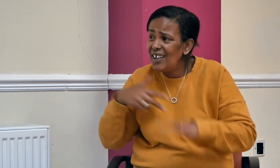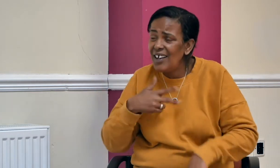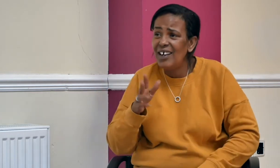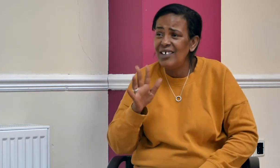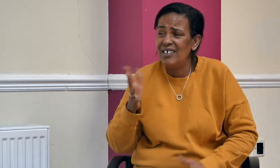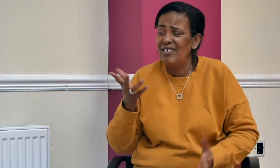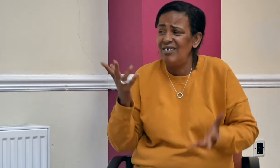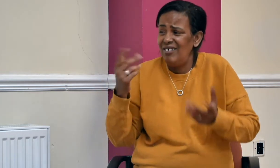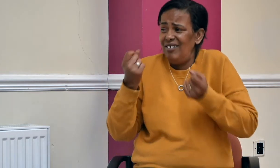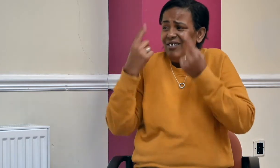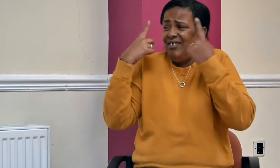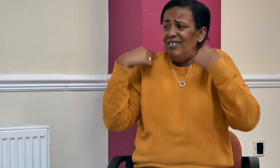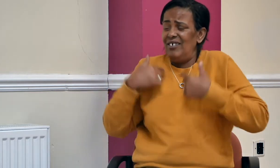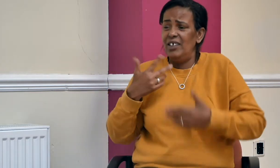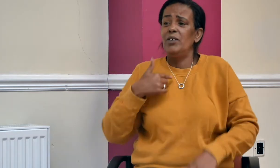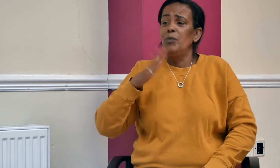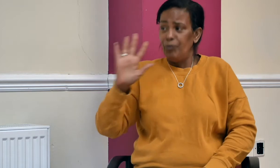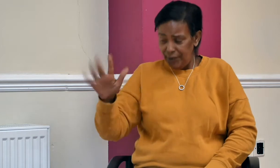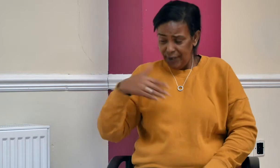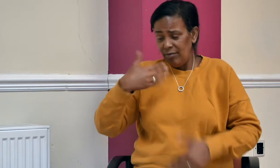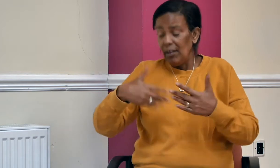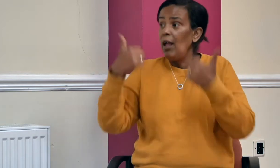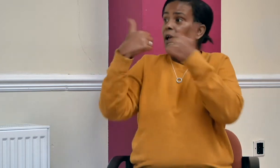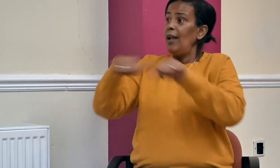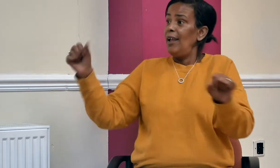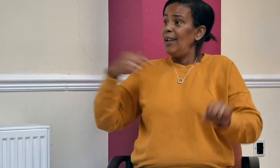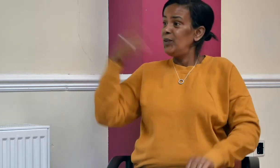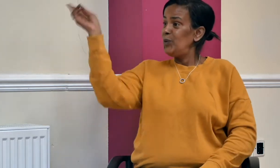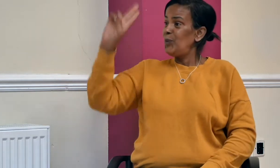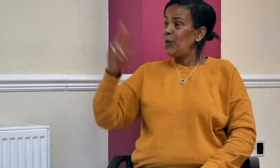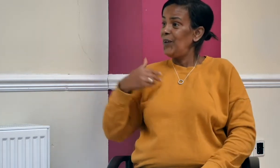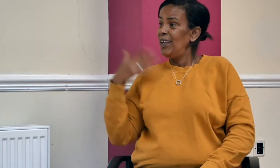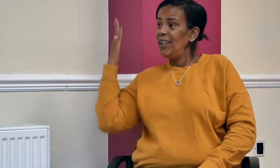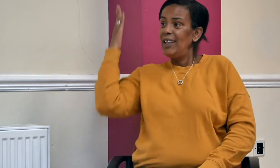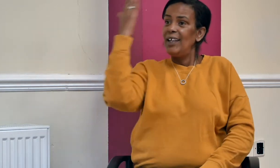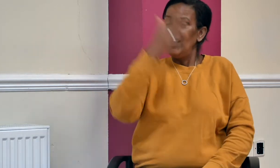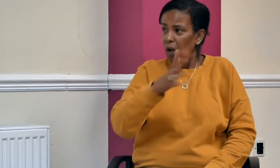but I didn't have a clue what was going on. So eventually I went school,